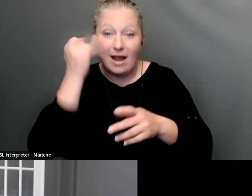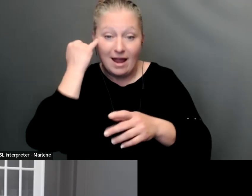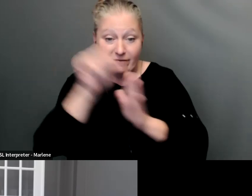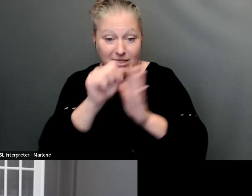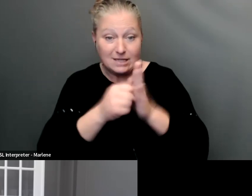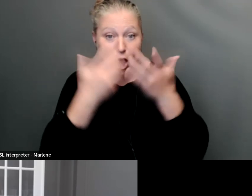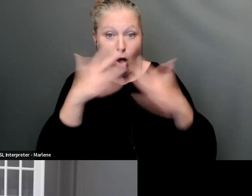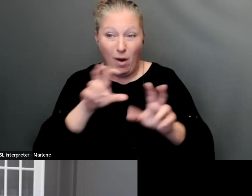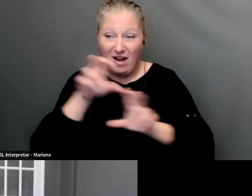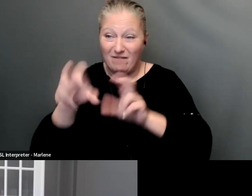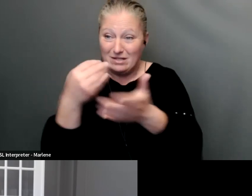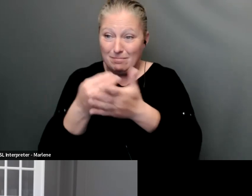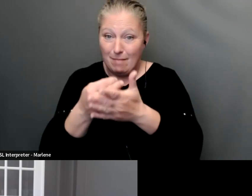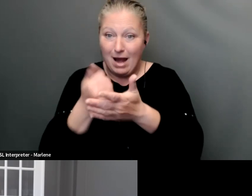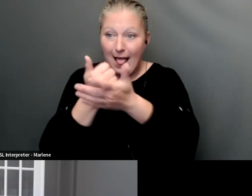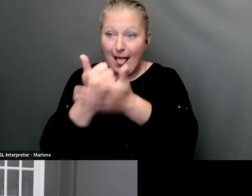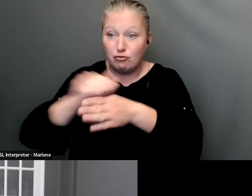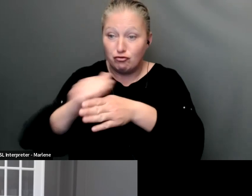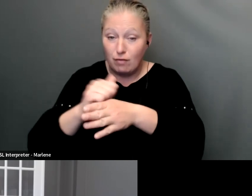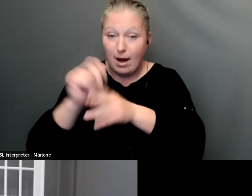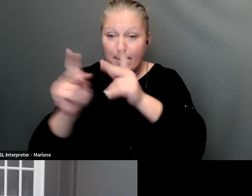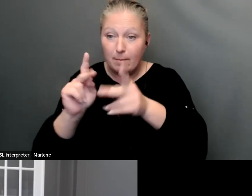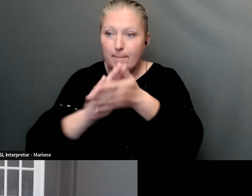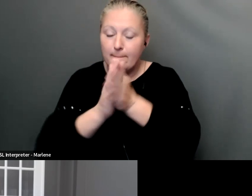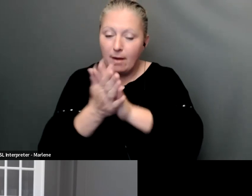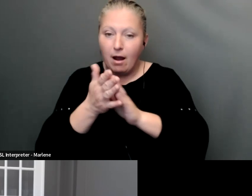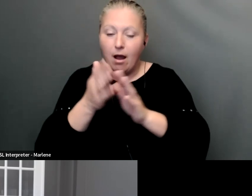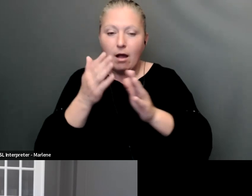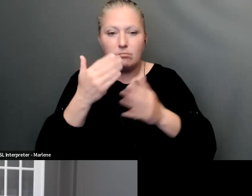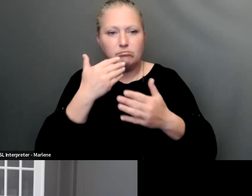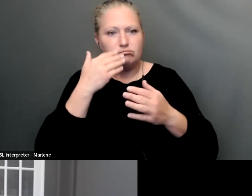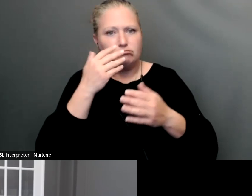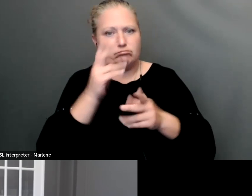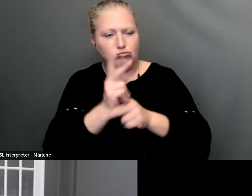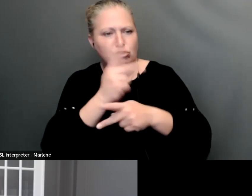investing money to help train people to become productive members of society. This is a great